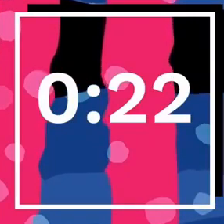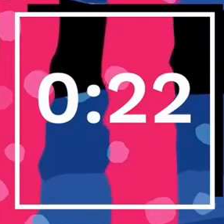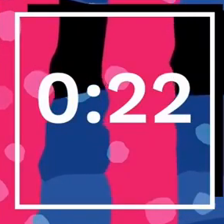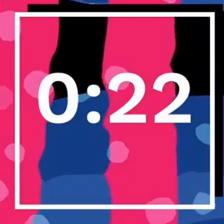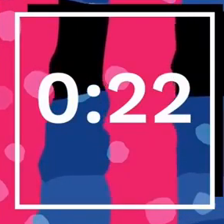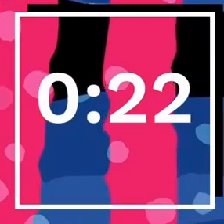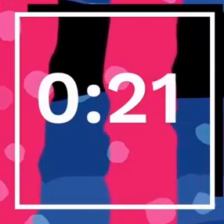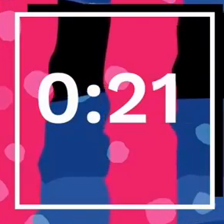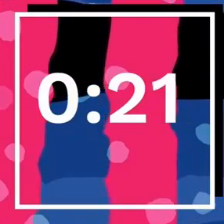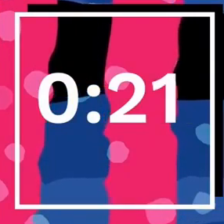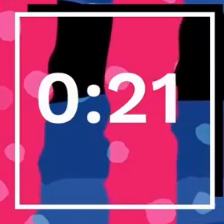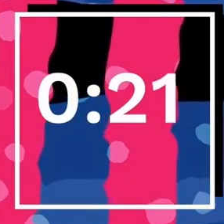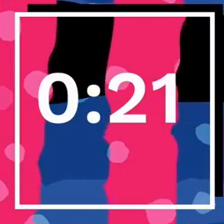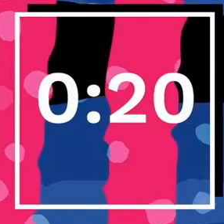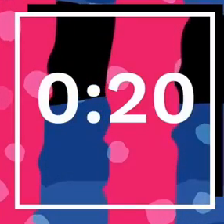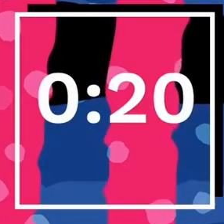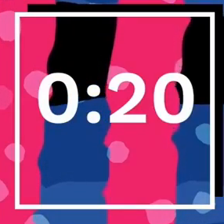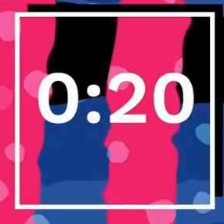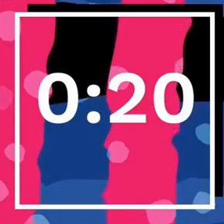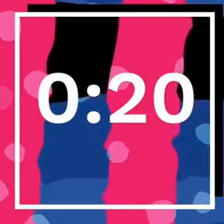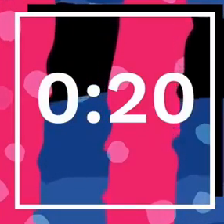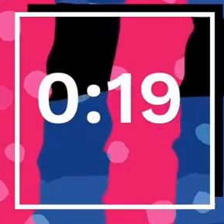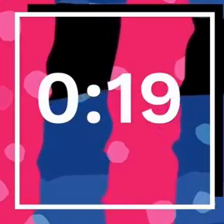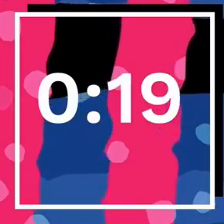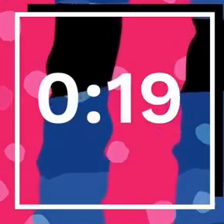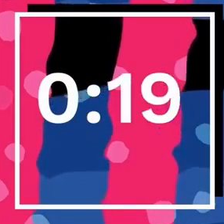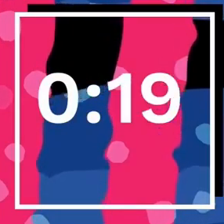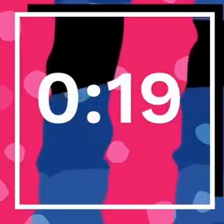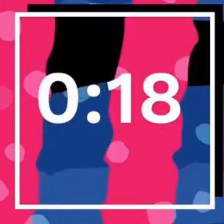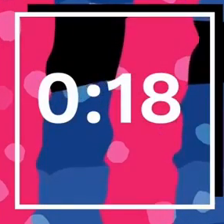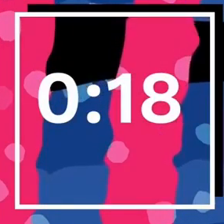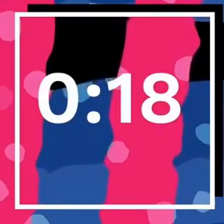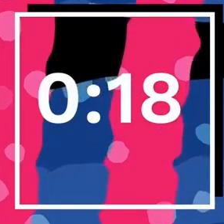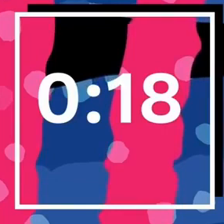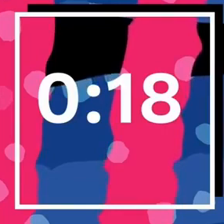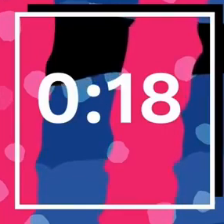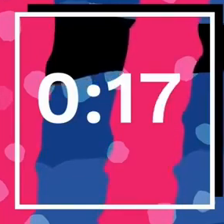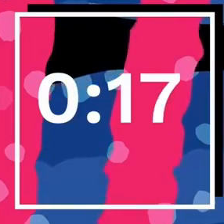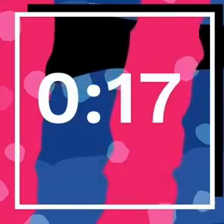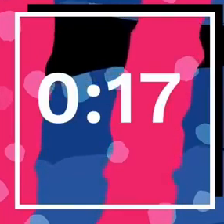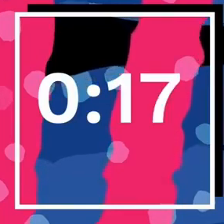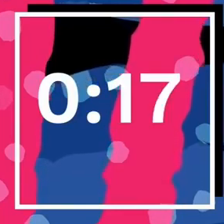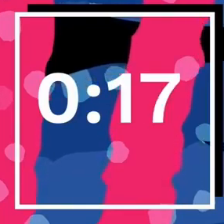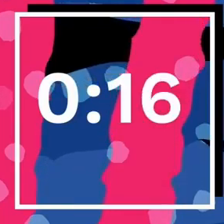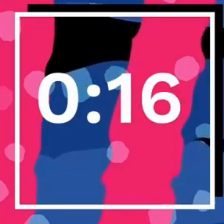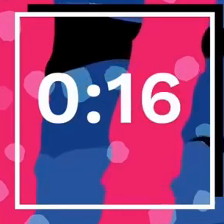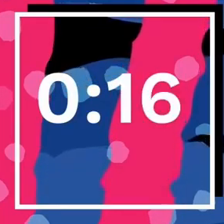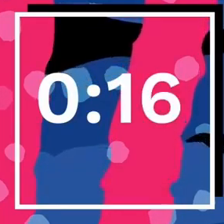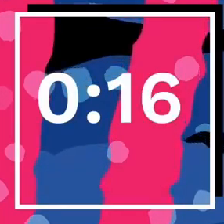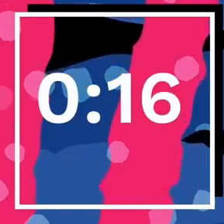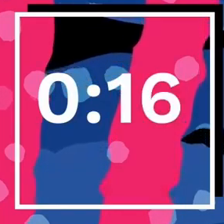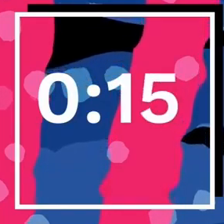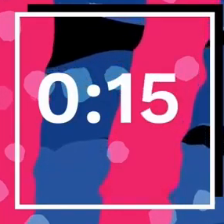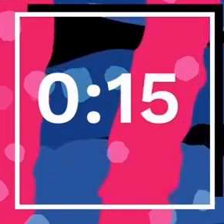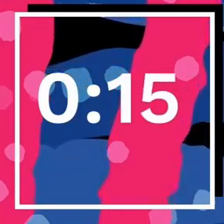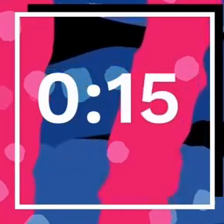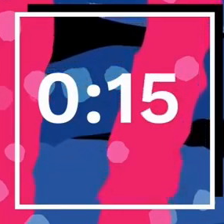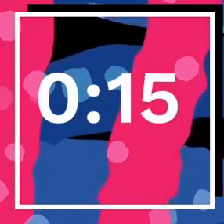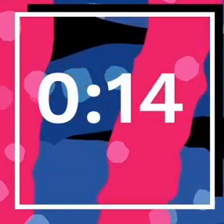THE CONTINUATION OF THOSE CHILD TAX CREDIT PAYMENTS WHICH THEY SAY WILL BRING A LOT OF PEOPLE OUT OF POVERTY.